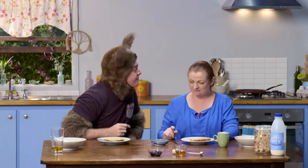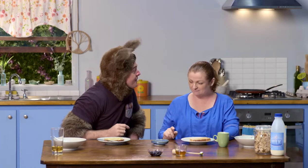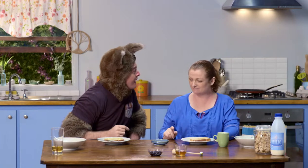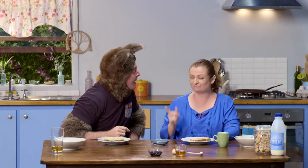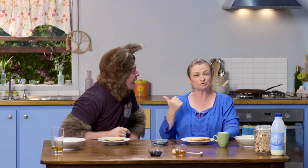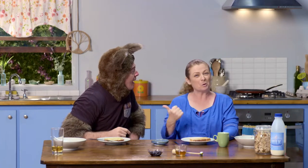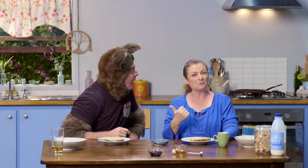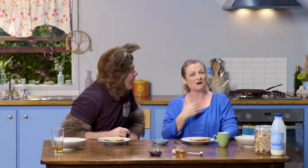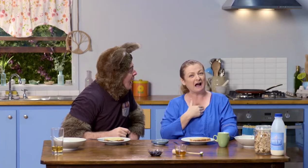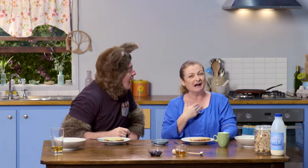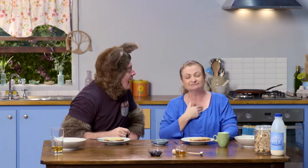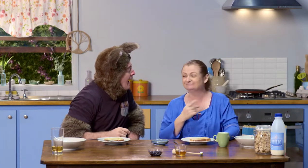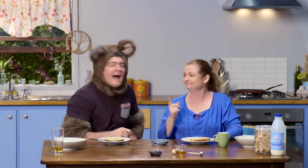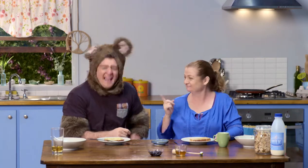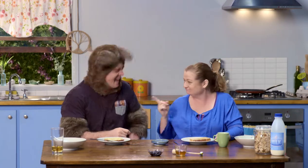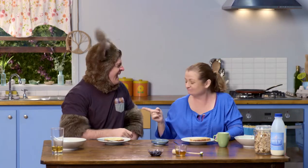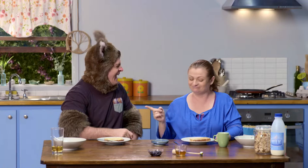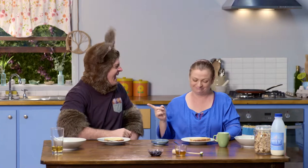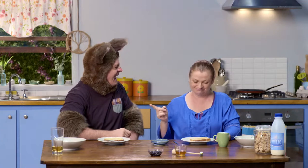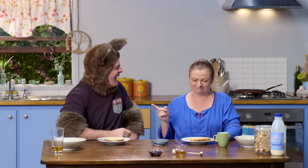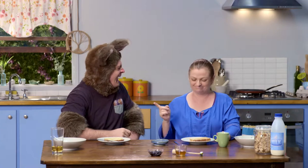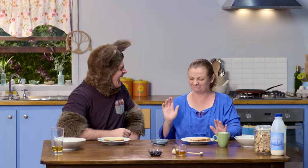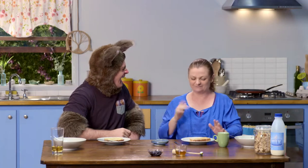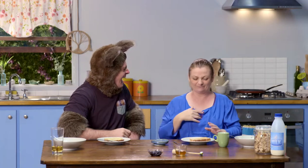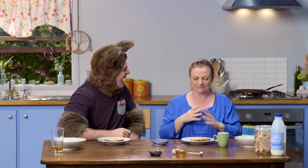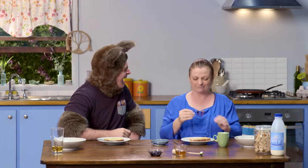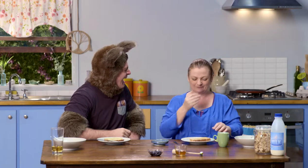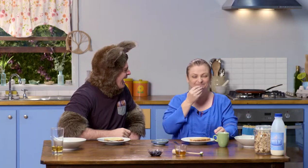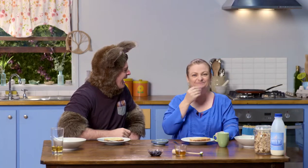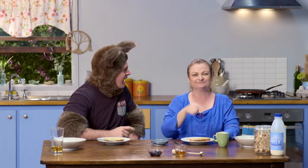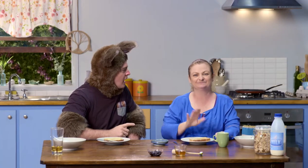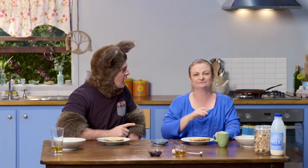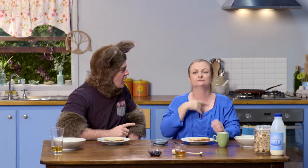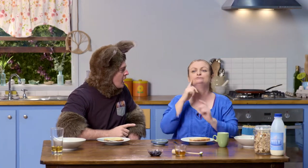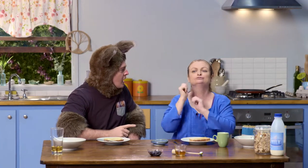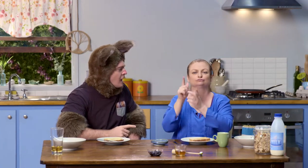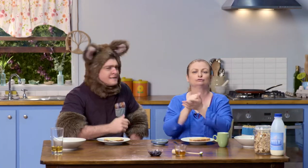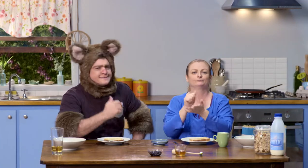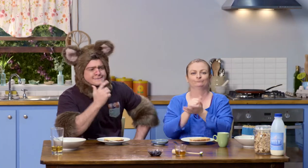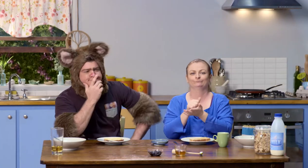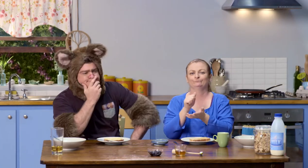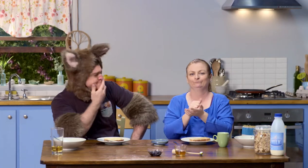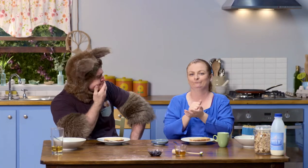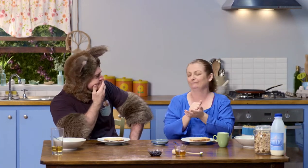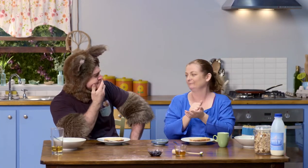That's very kind of you, Possum, but I just don't think I'll eat it now. I'll go get some more butter from the shop later.